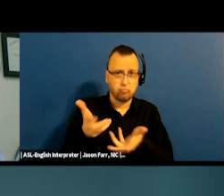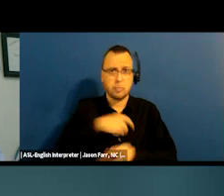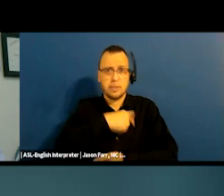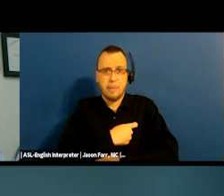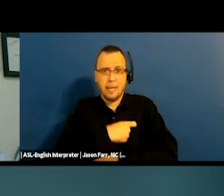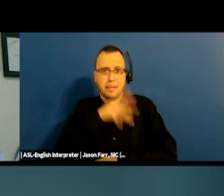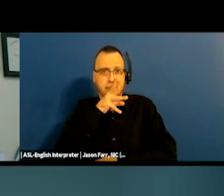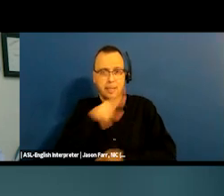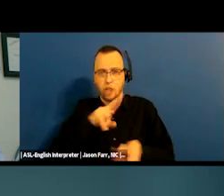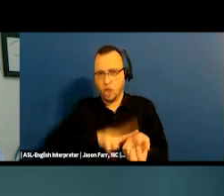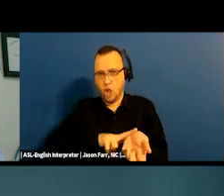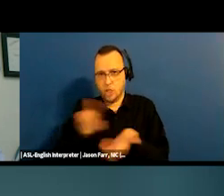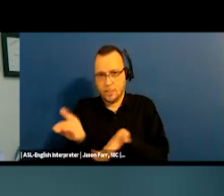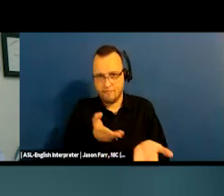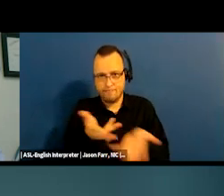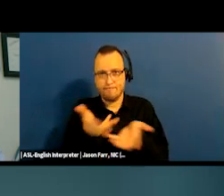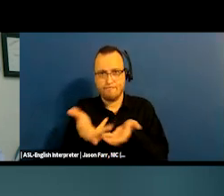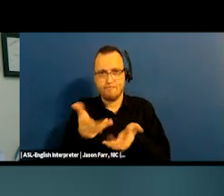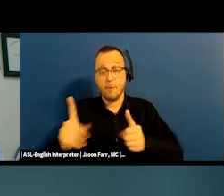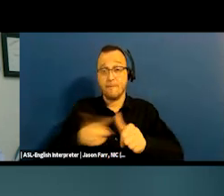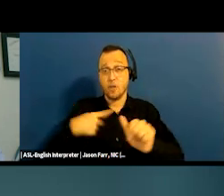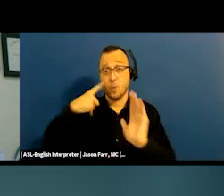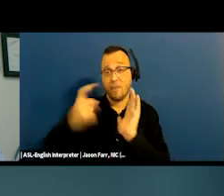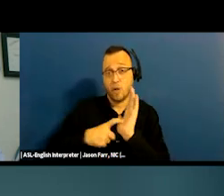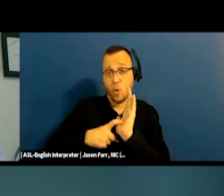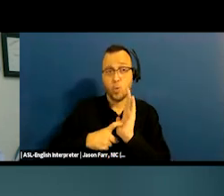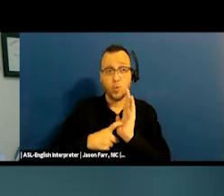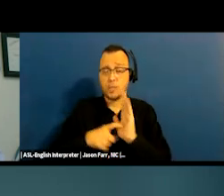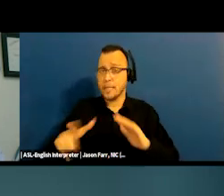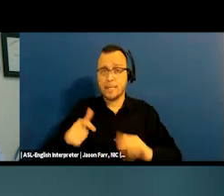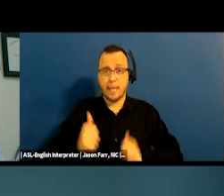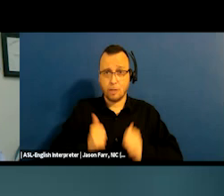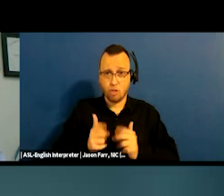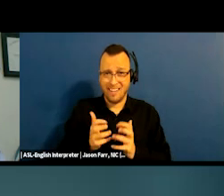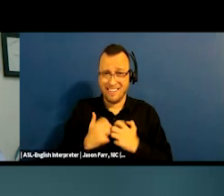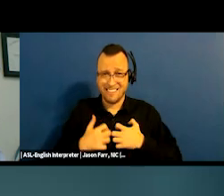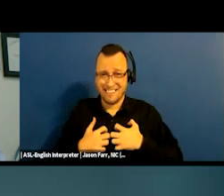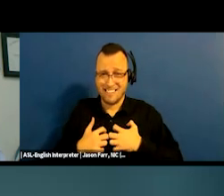He basically loud, he was kicking at them and basically very, very paranoid,